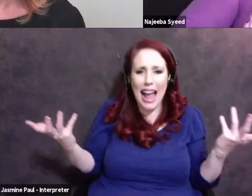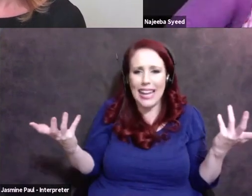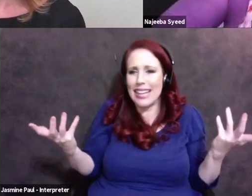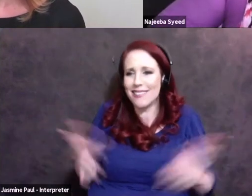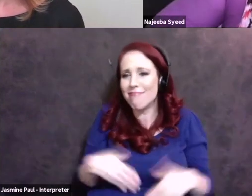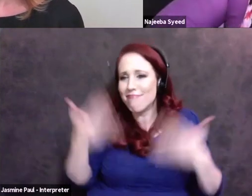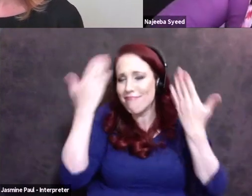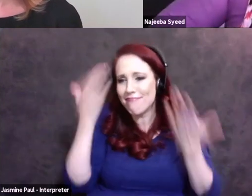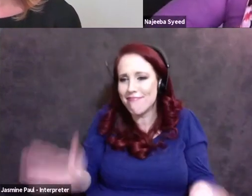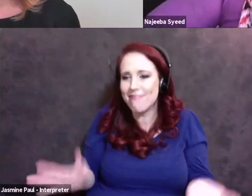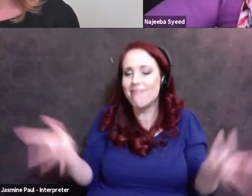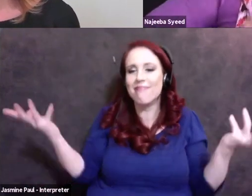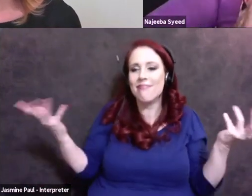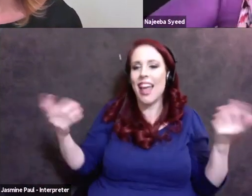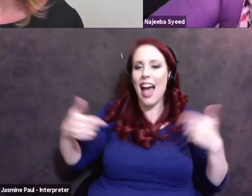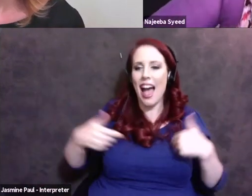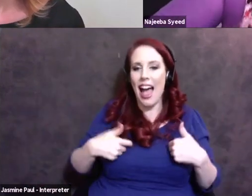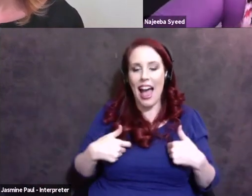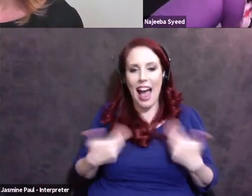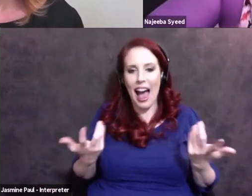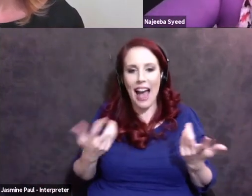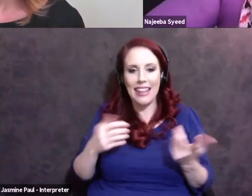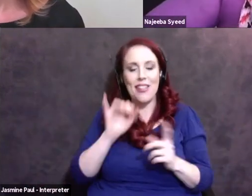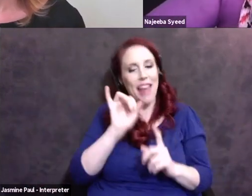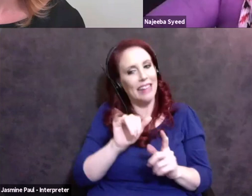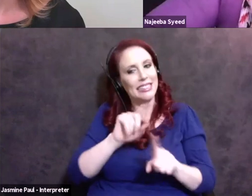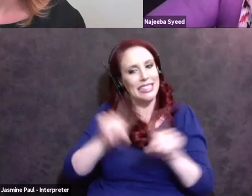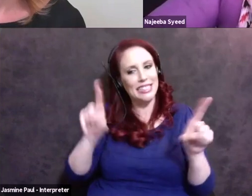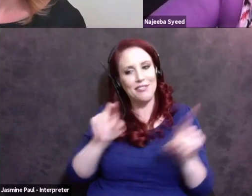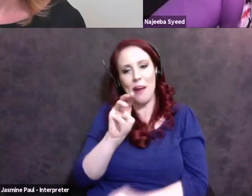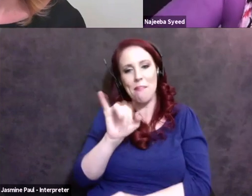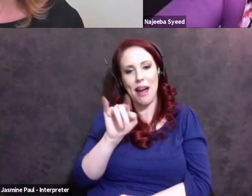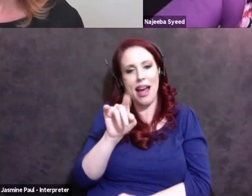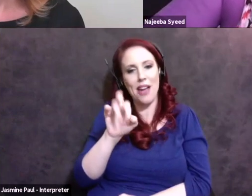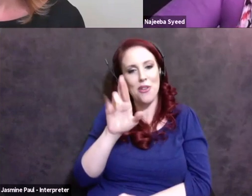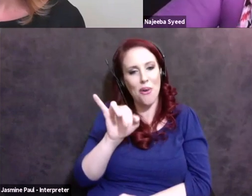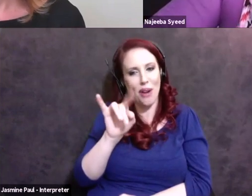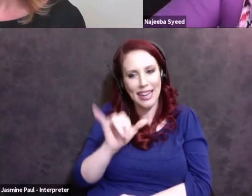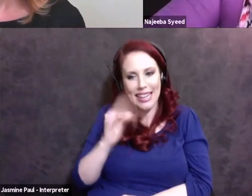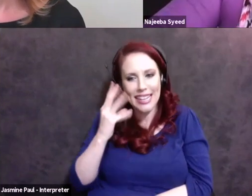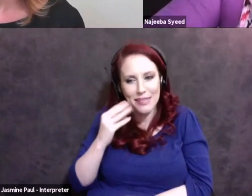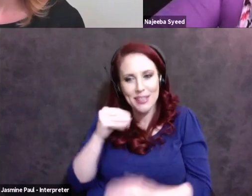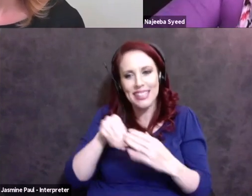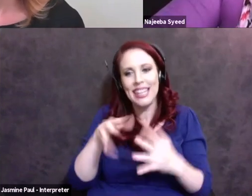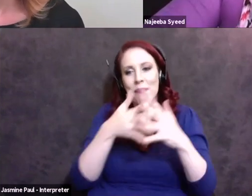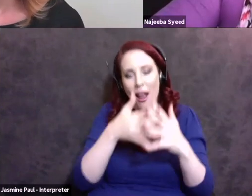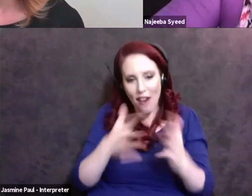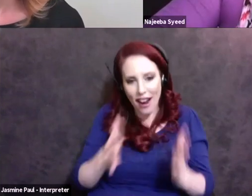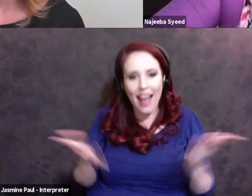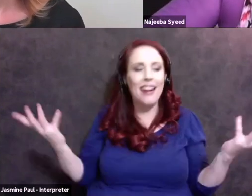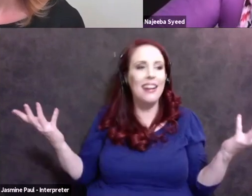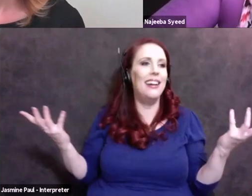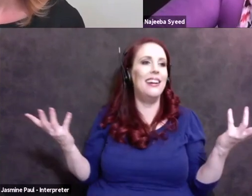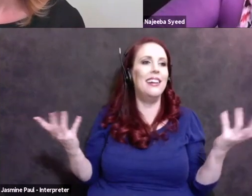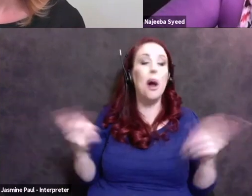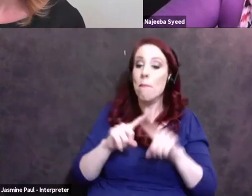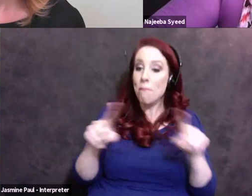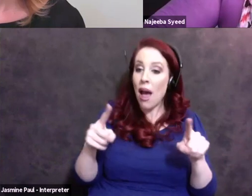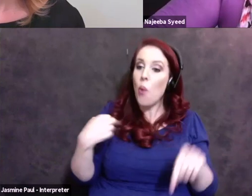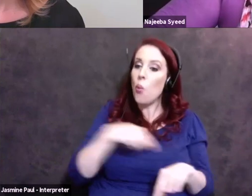I understand that is a minority experience in the United States, but we can, for a moment,